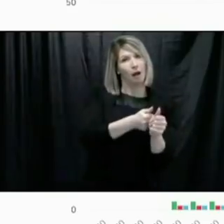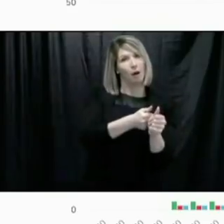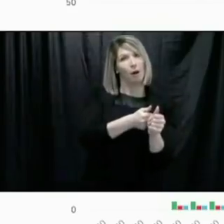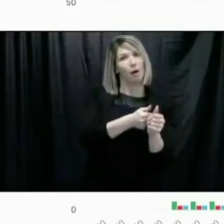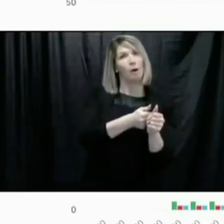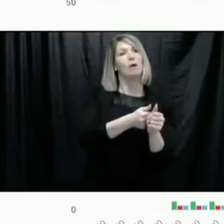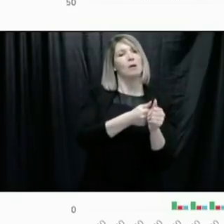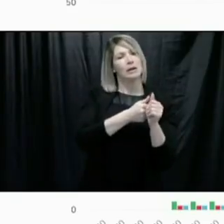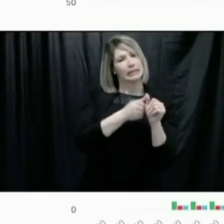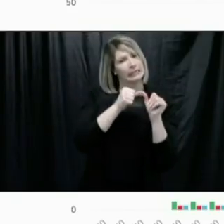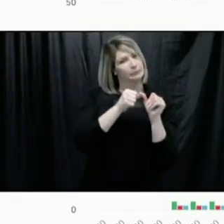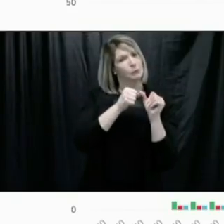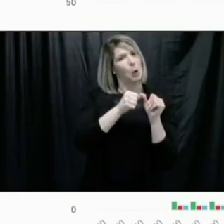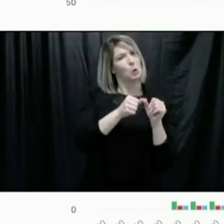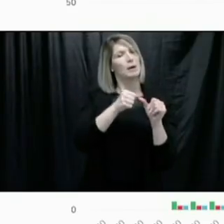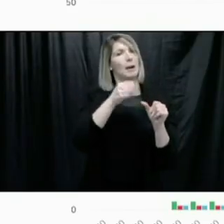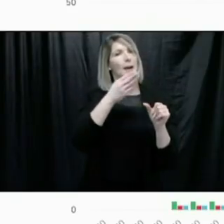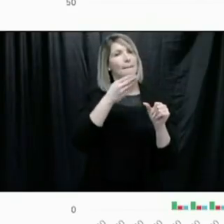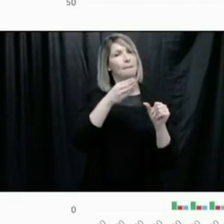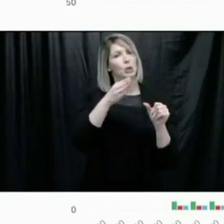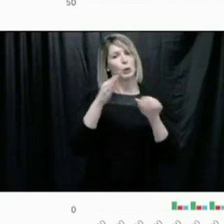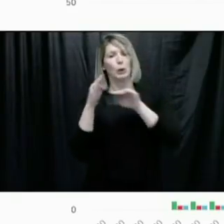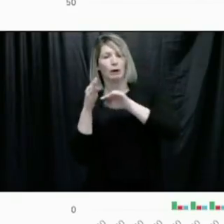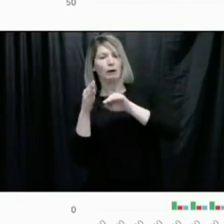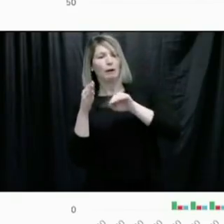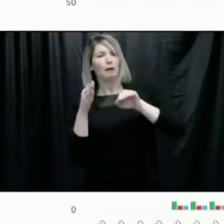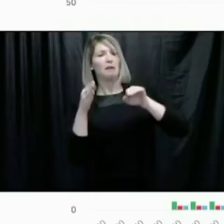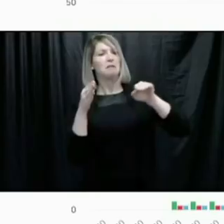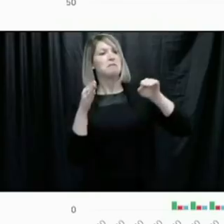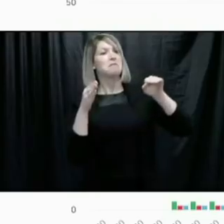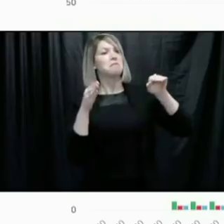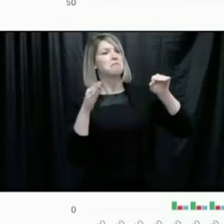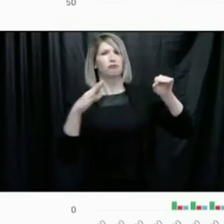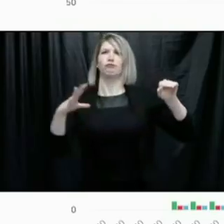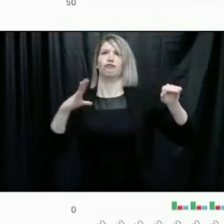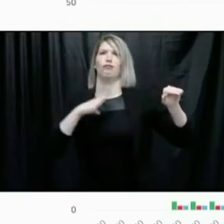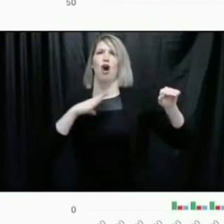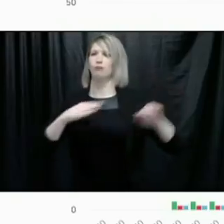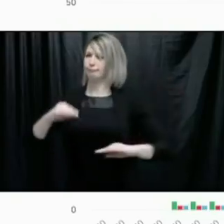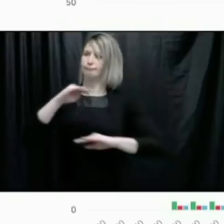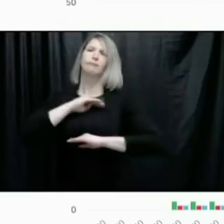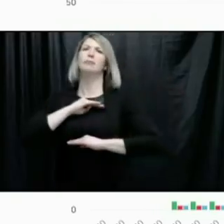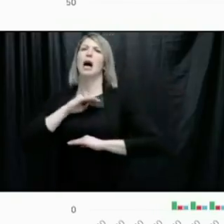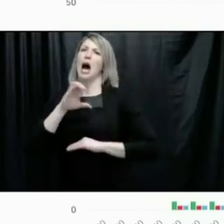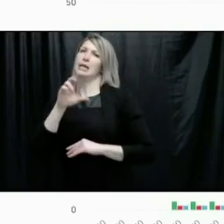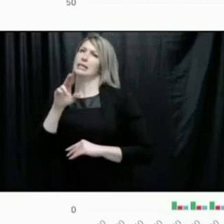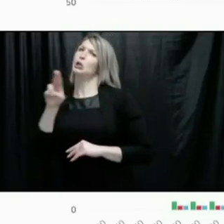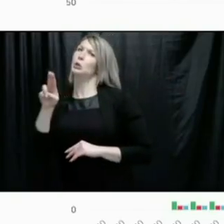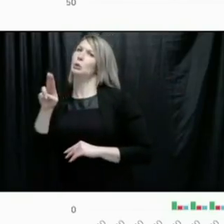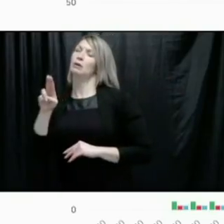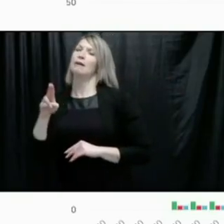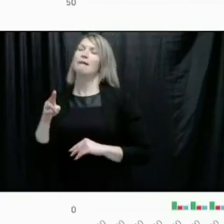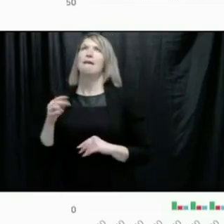DISTANCING MEASURES AND THE THINGS THAT HAVE BEEN PUT IN PLACE BY THE BALL GOVERNMENT,